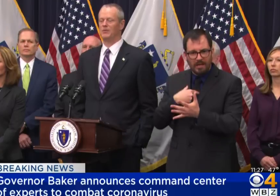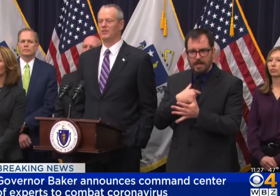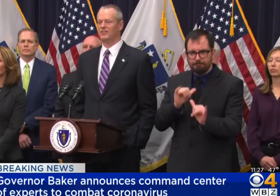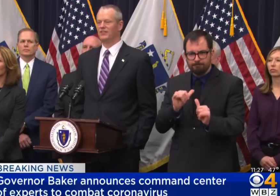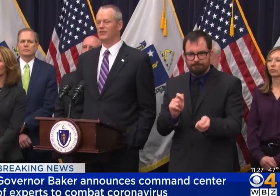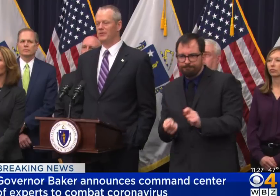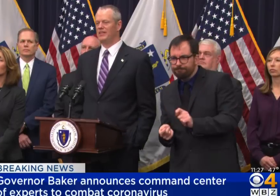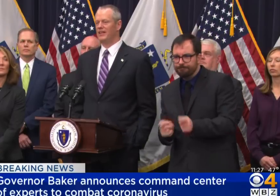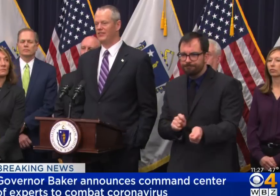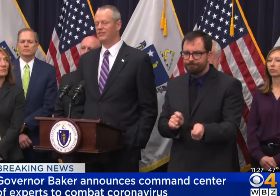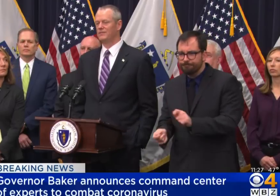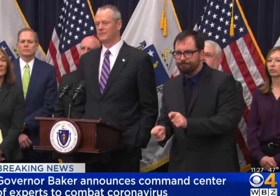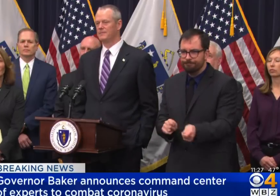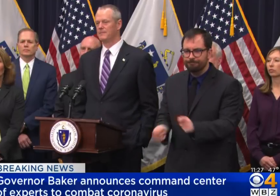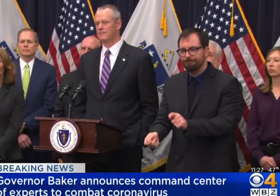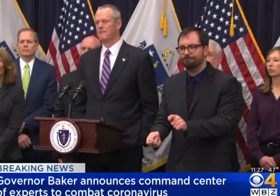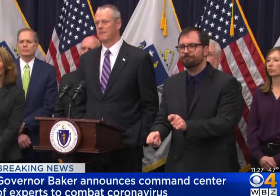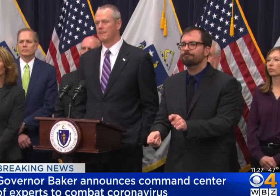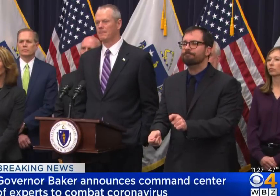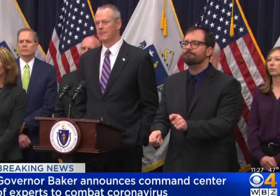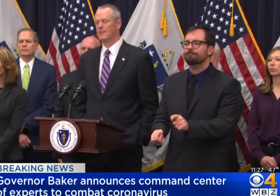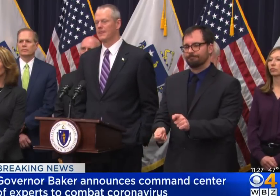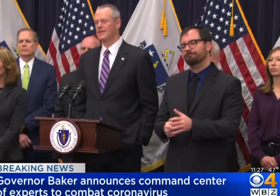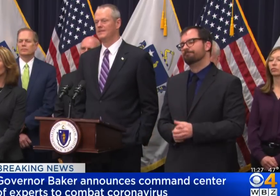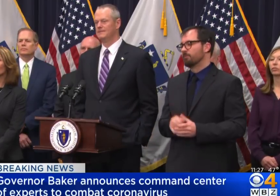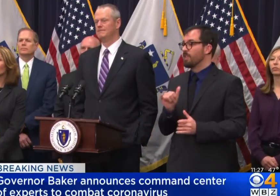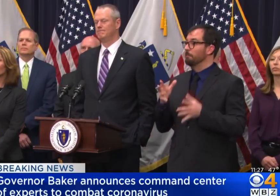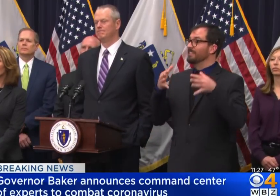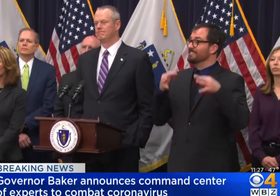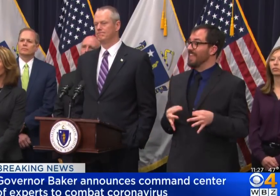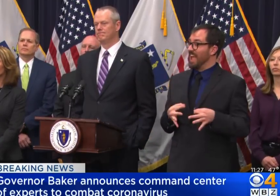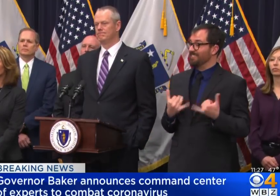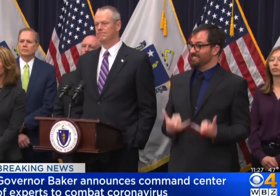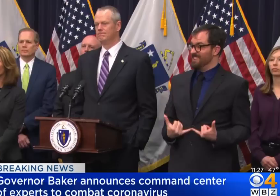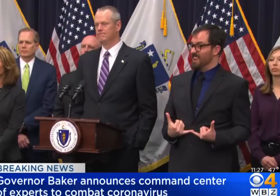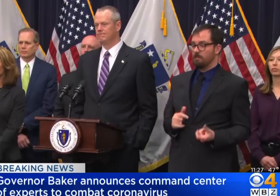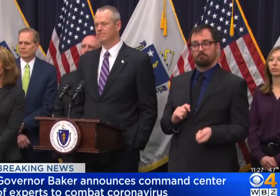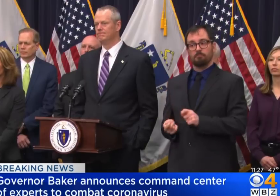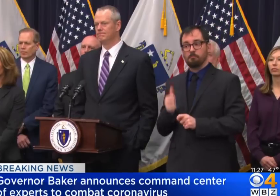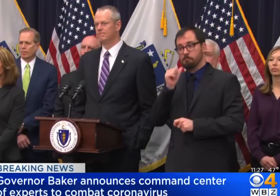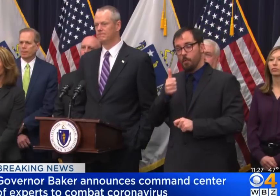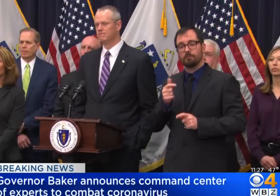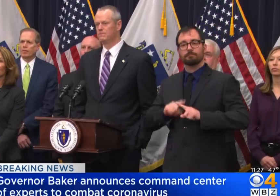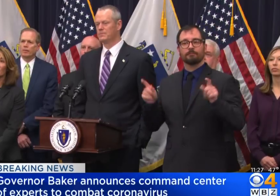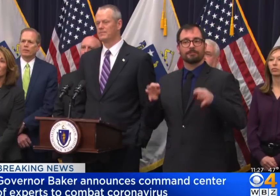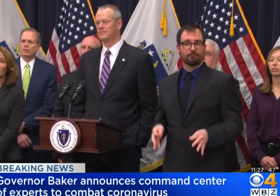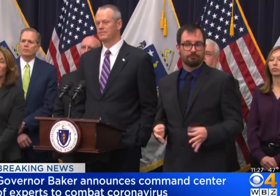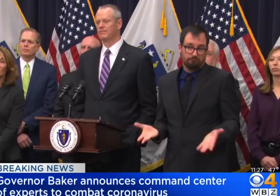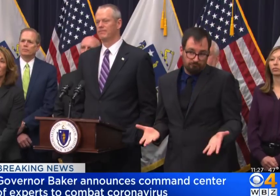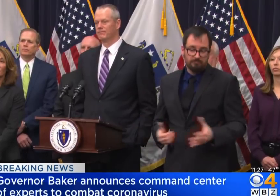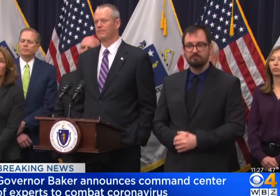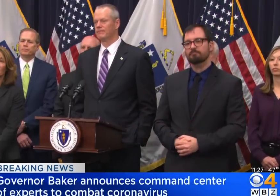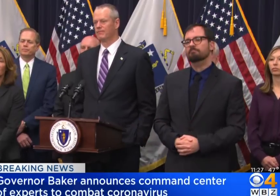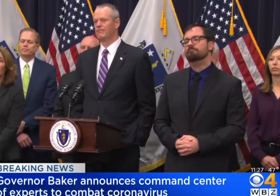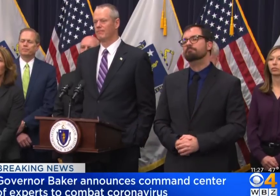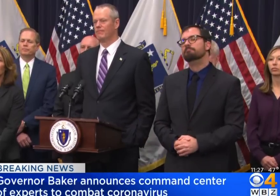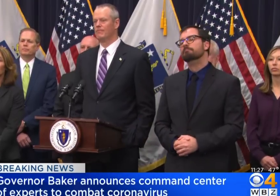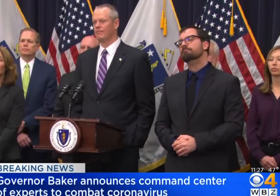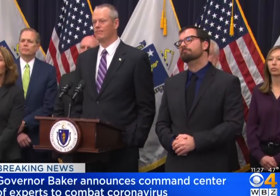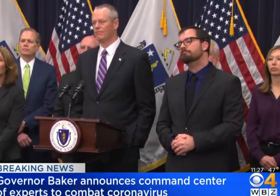IT IS AN EVOLVING ISSUE AND AS THE ISSUE EVOLVES AND THE FACTS CHANGE, DECISIONS CHANGE AND THAT IS WHAT I EXPECT TO BE THE